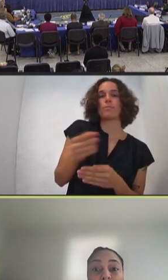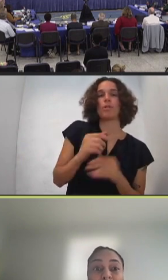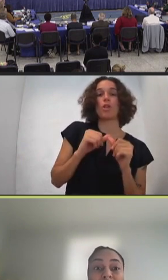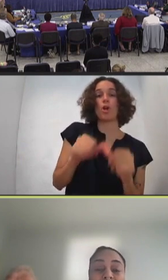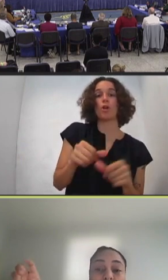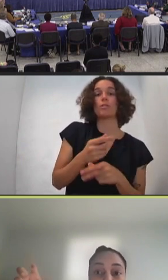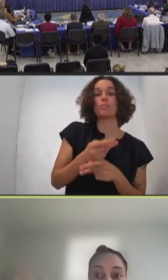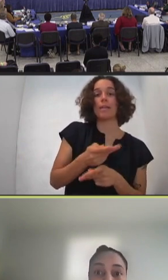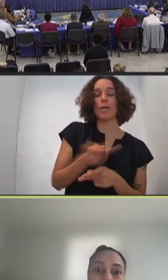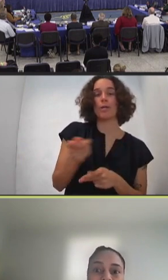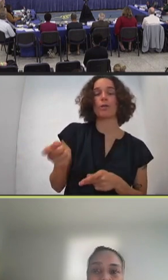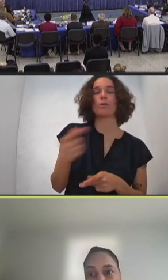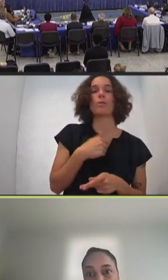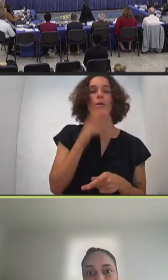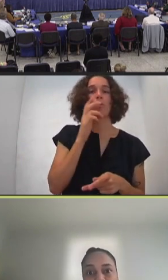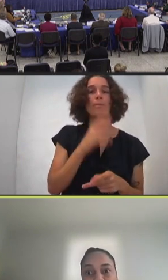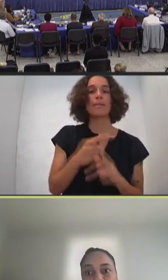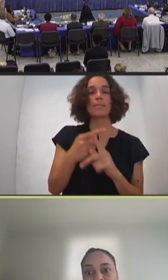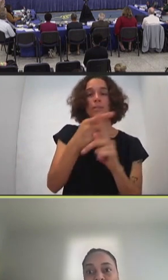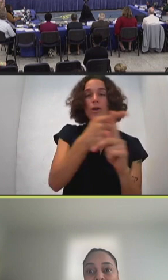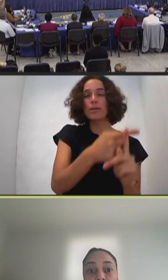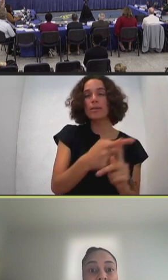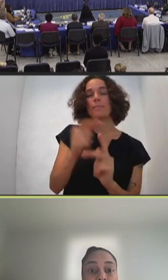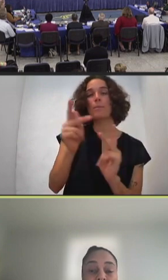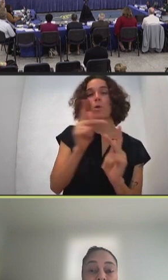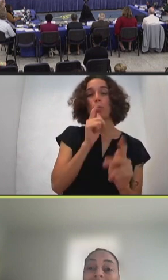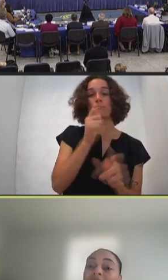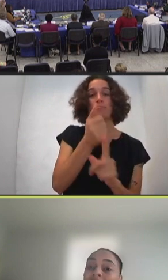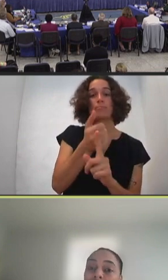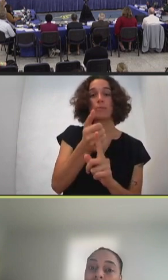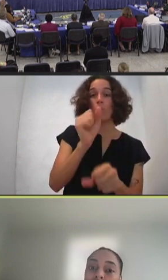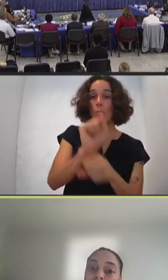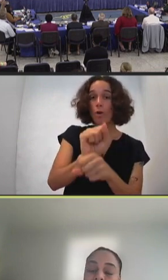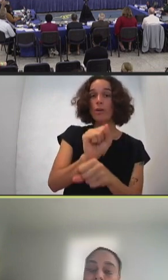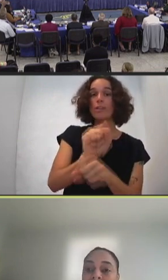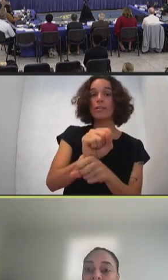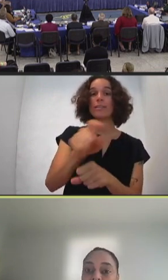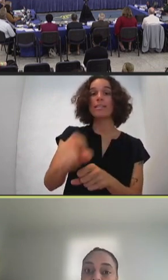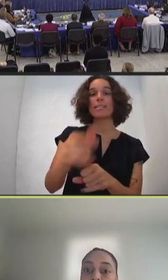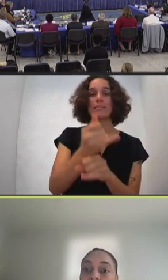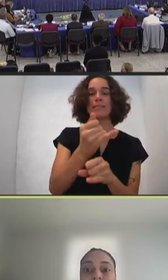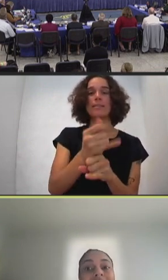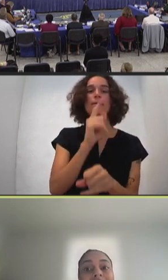who work at these facilities to make sure that we deliver these messages directly to